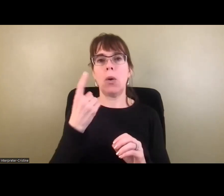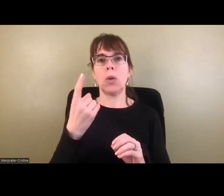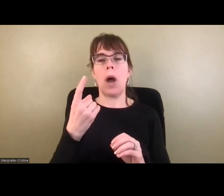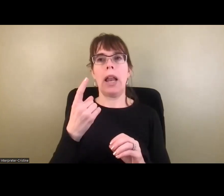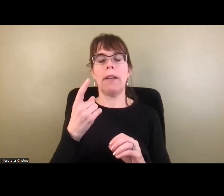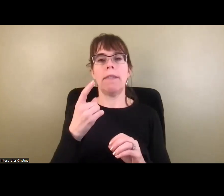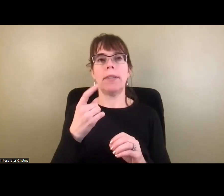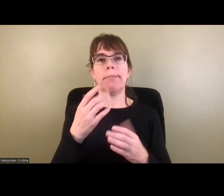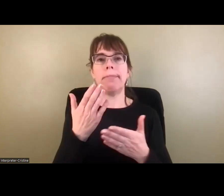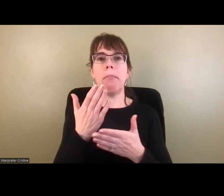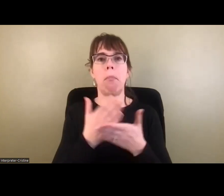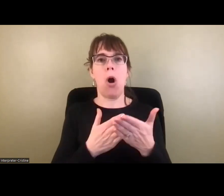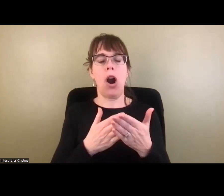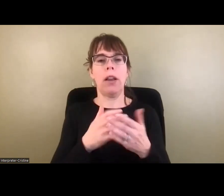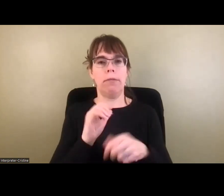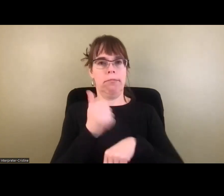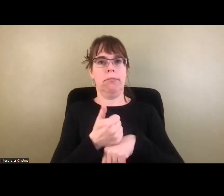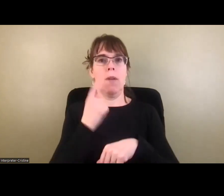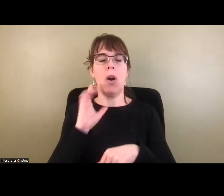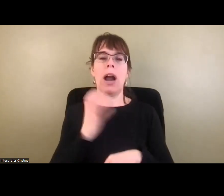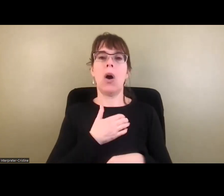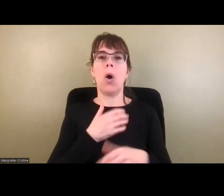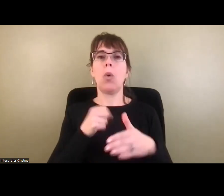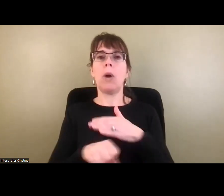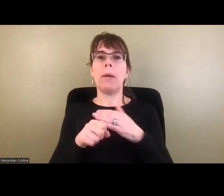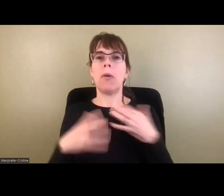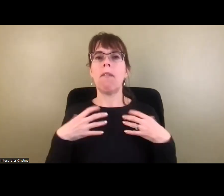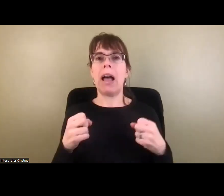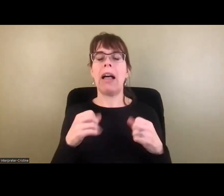the core tenants of the Reproductive Health Equity Act that we passed last year.